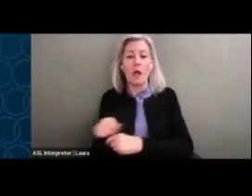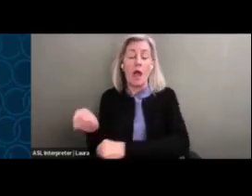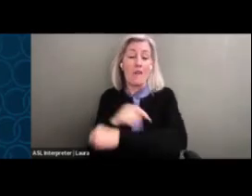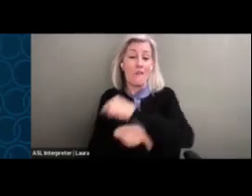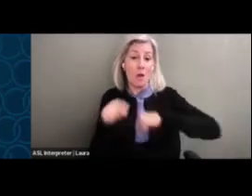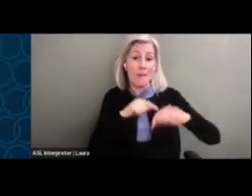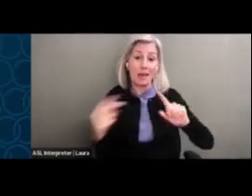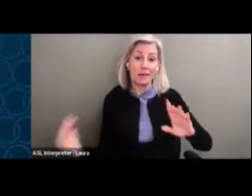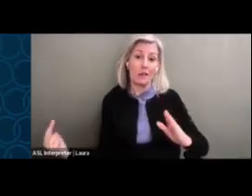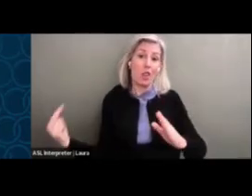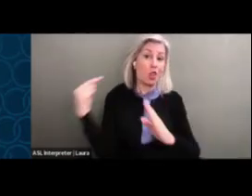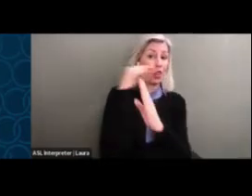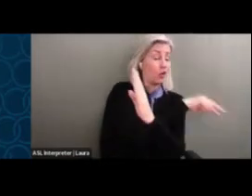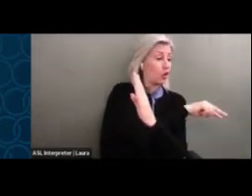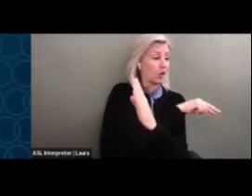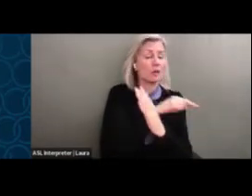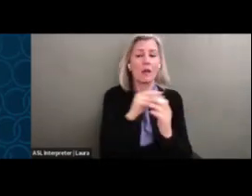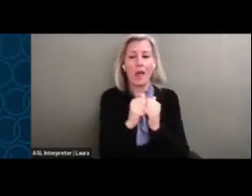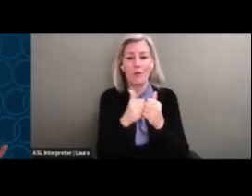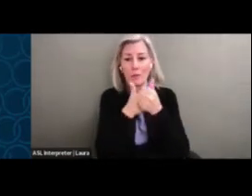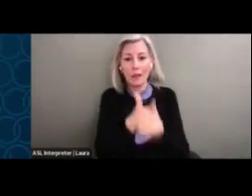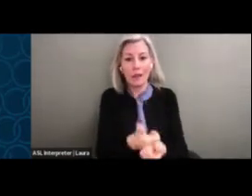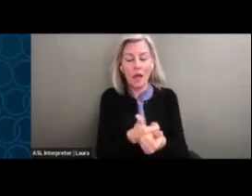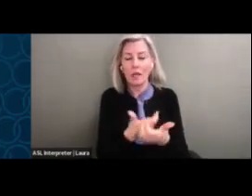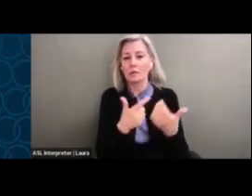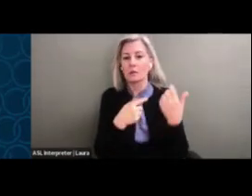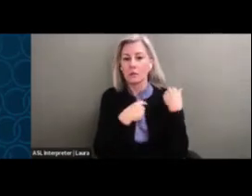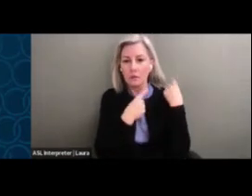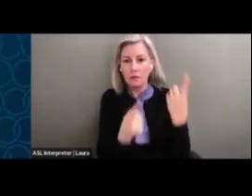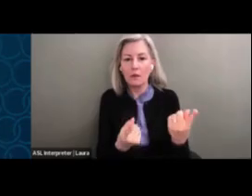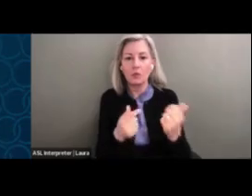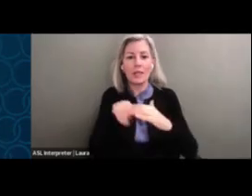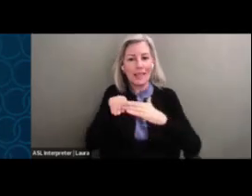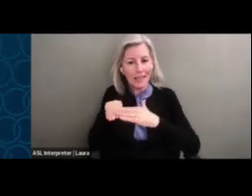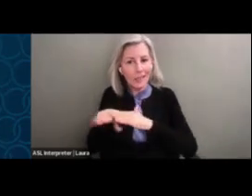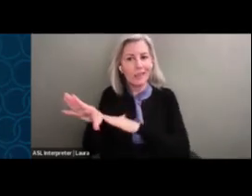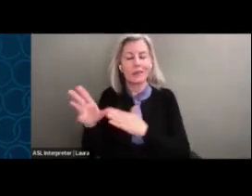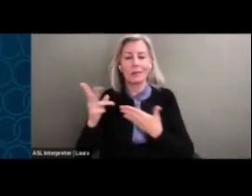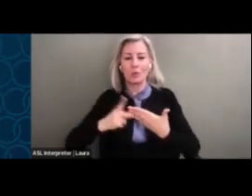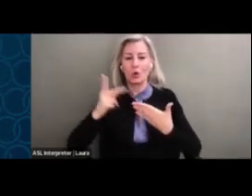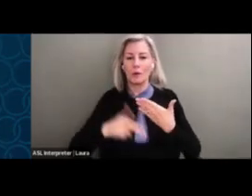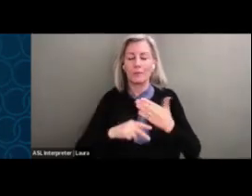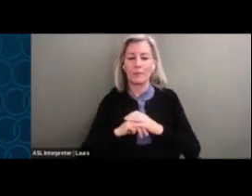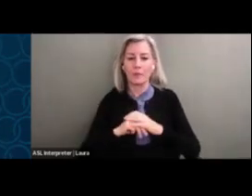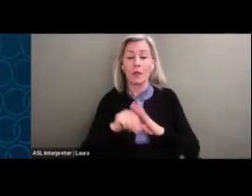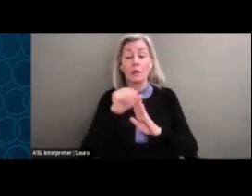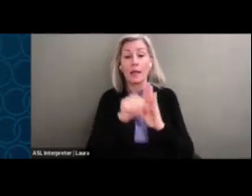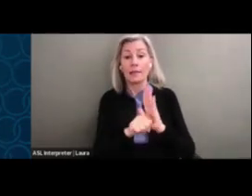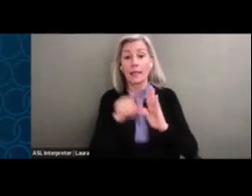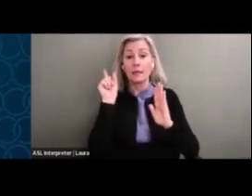the red tape. How far back states look